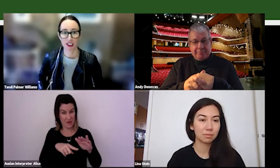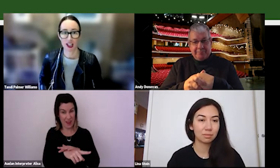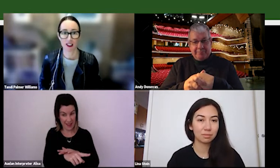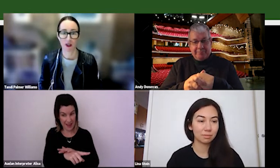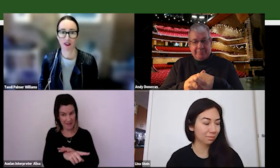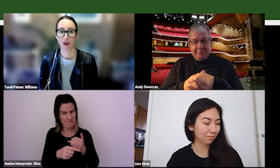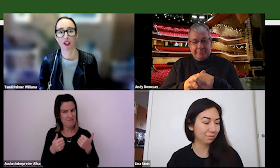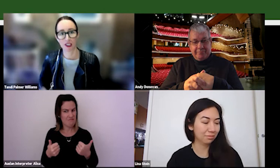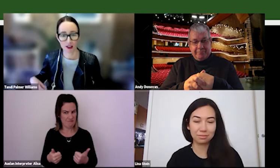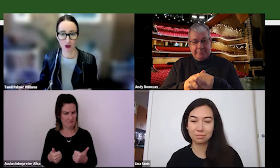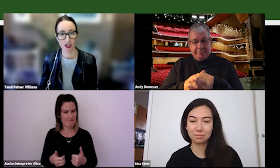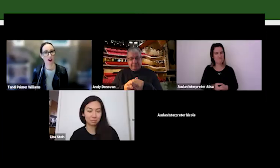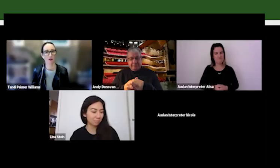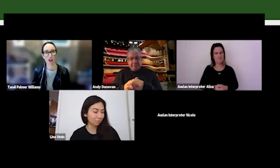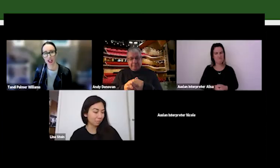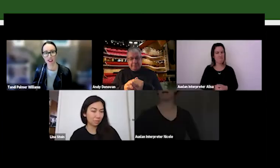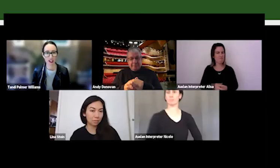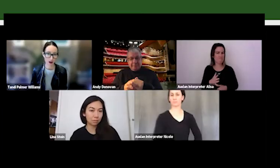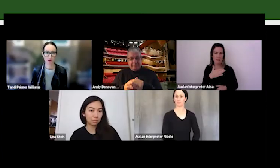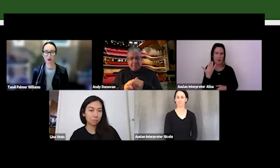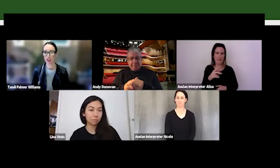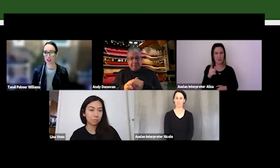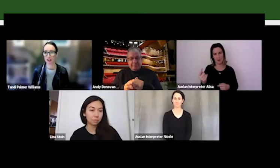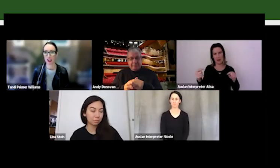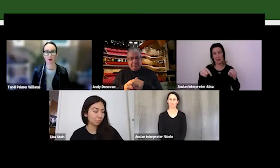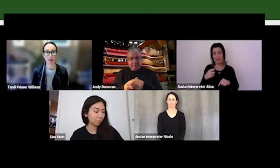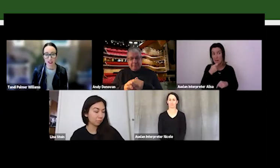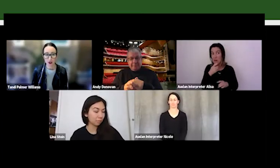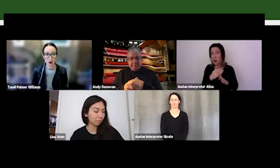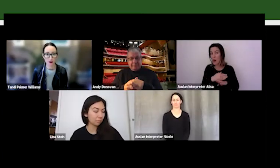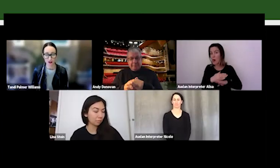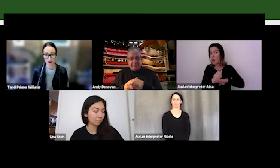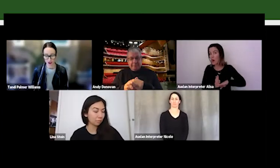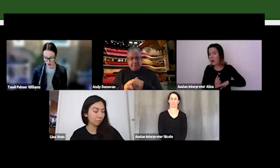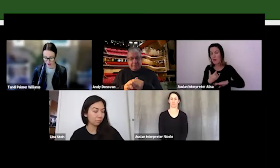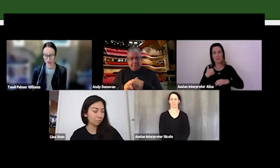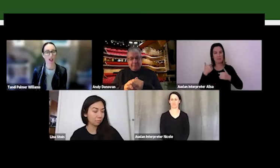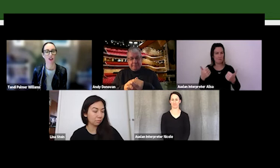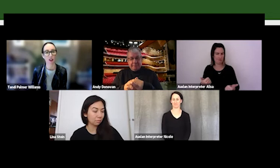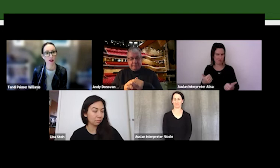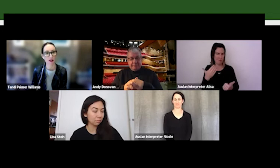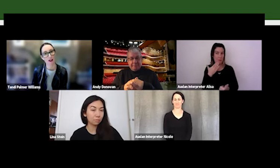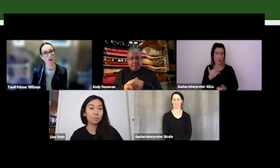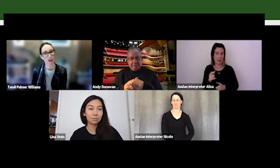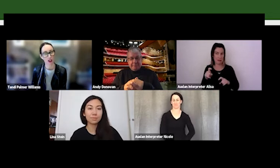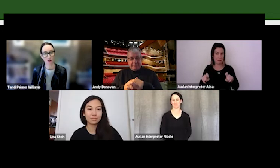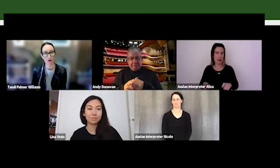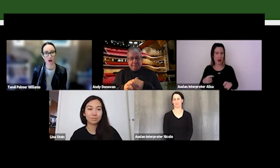lovely to have you here. If you can stay a bit longer, please do. I have slides about the outlook in terms of